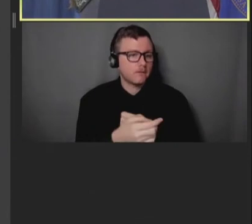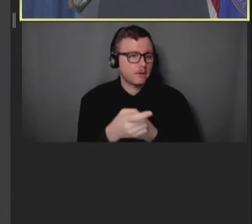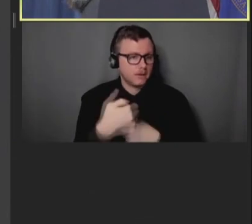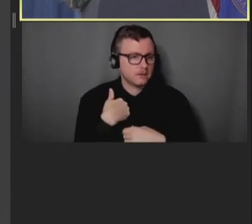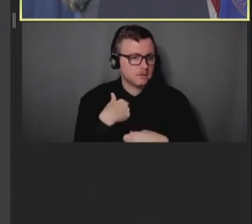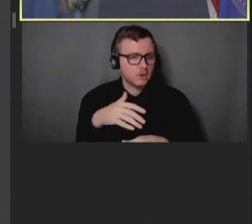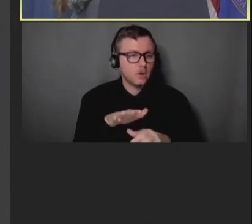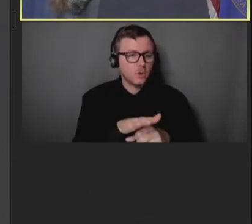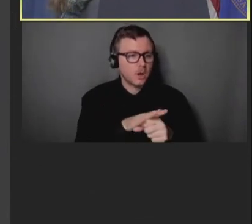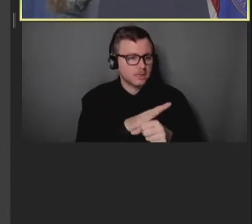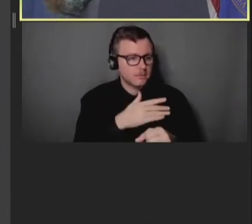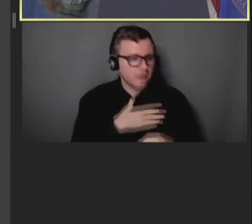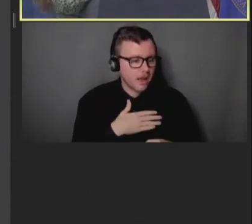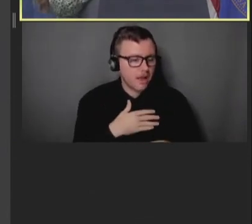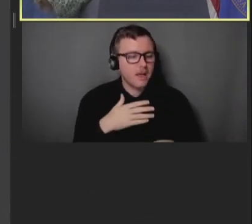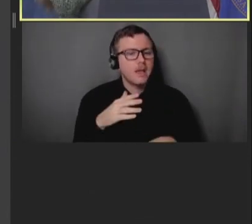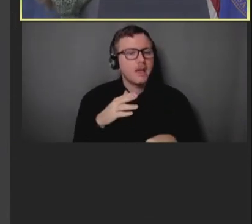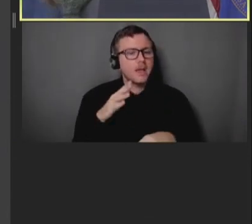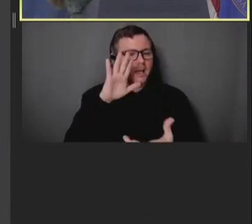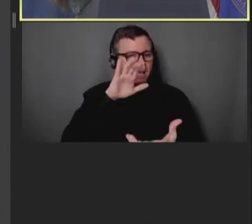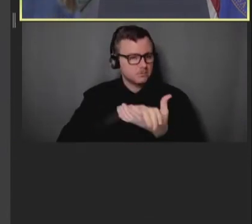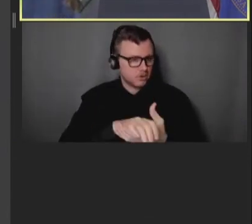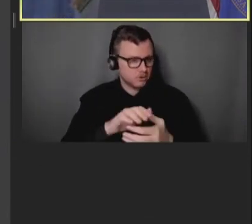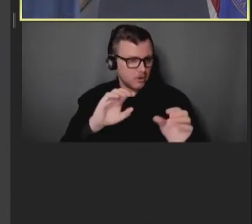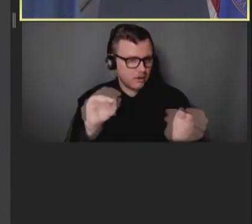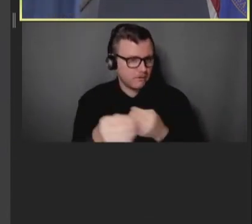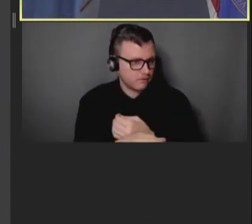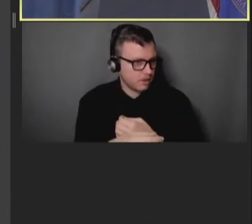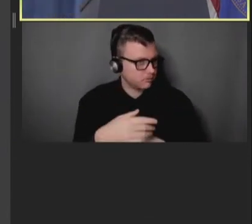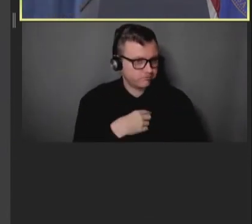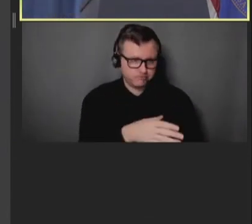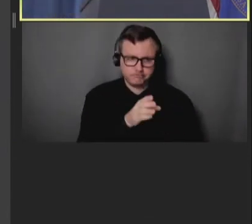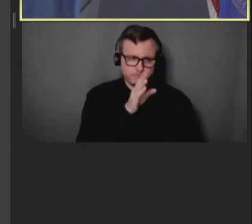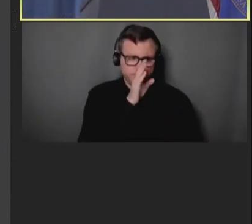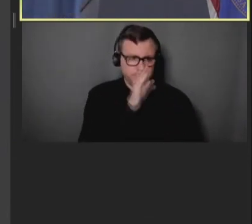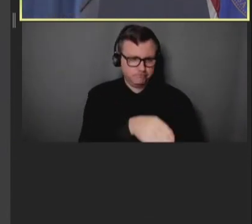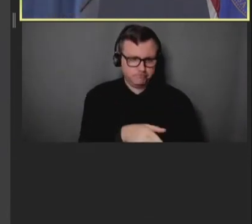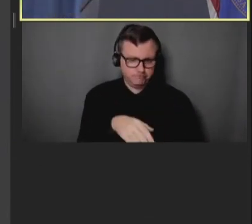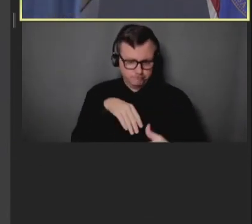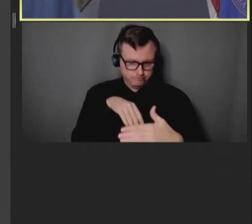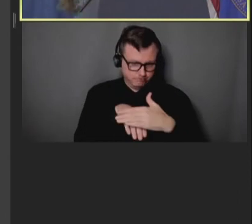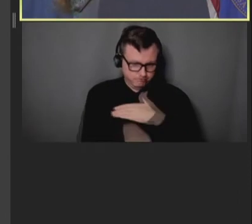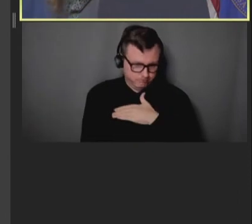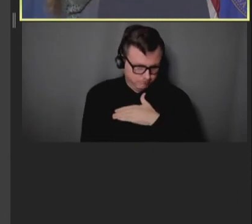husband's office. It's built as a straight shot from the front door to the back. You can walk